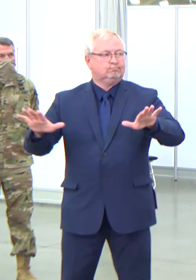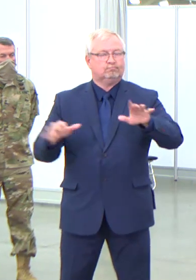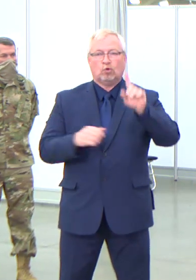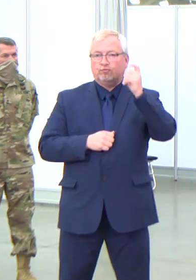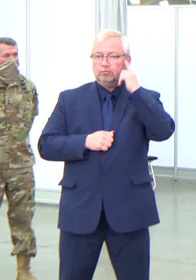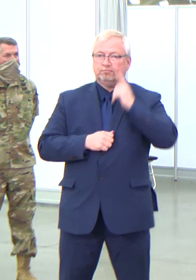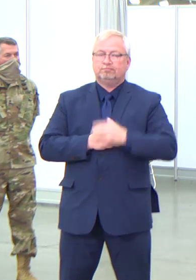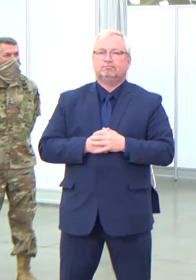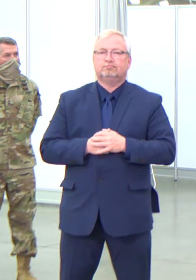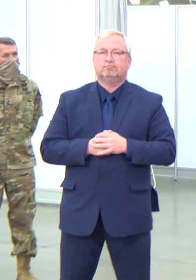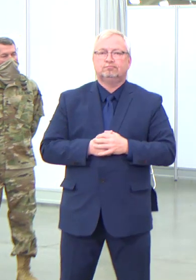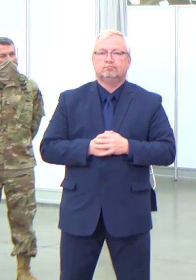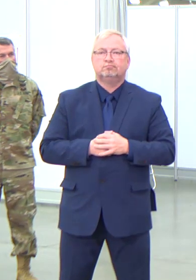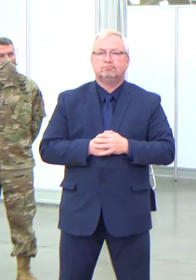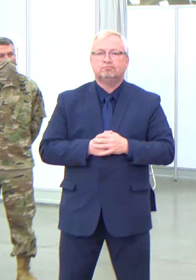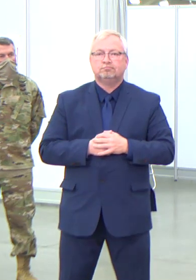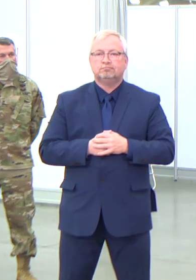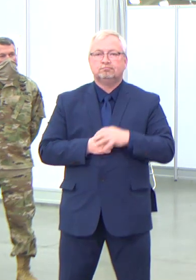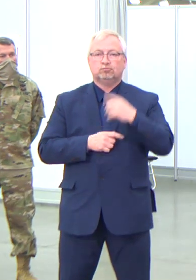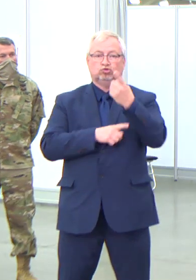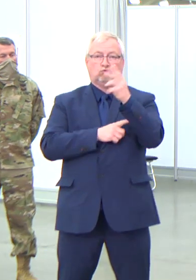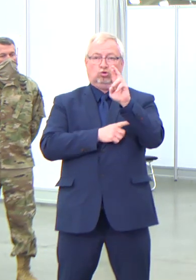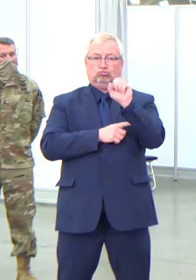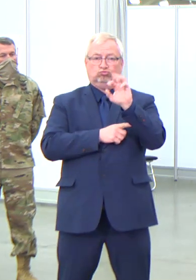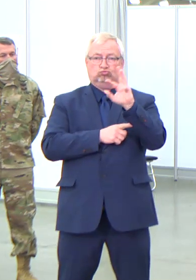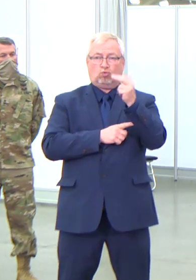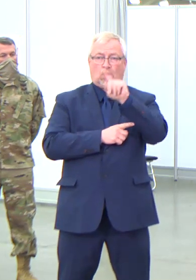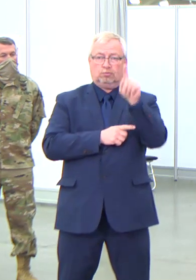pandemic across the state of Maryland. My name is Mitch Schwartz. I'm the President of